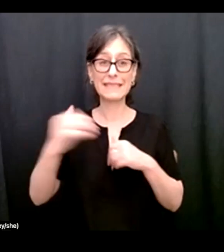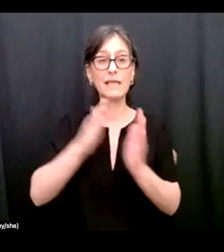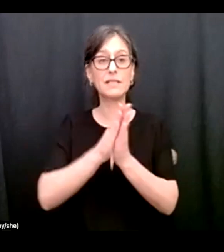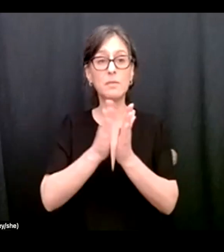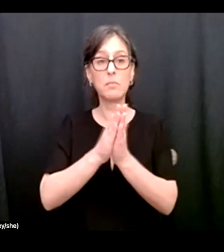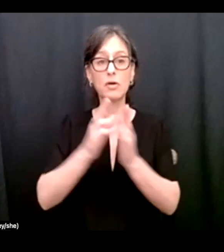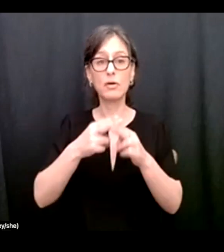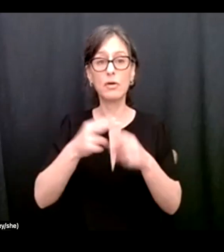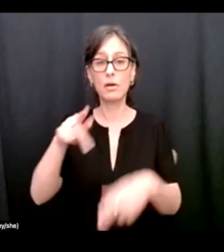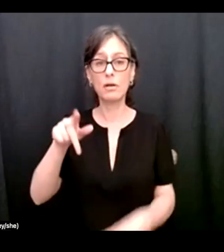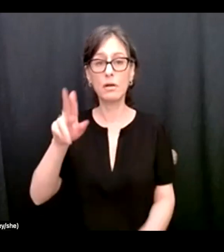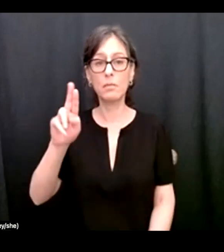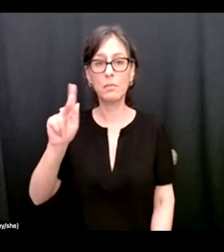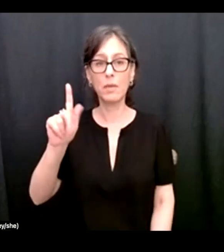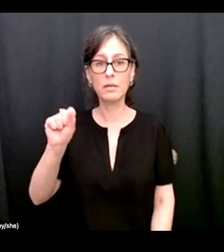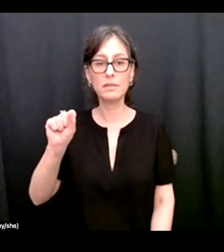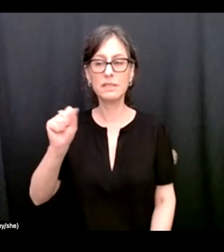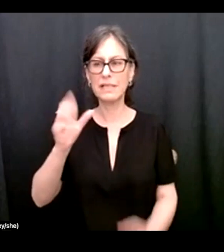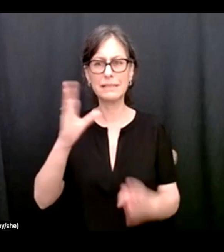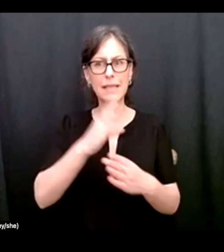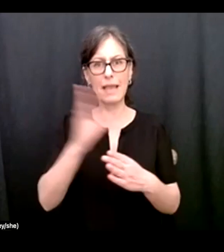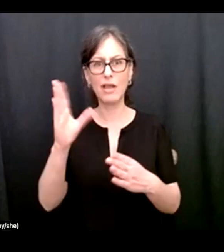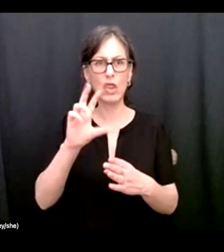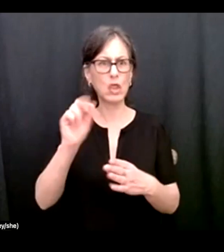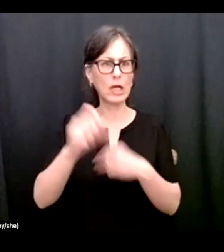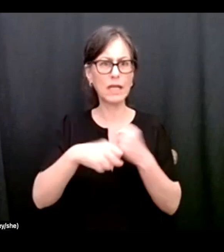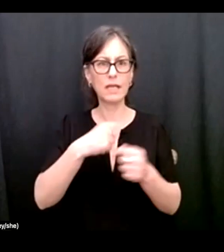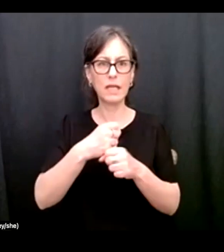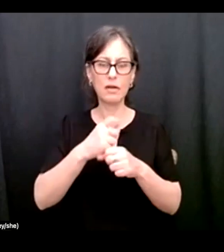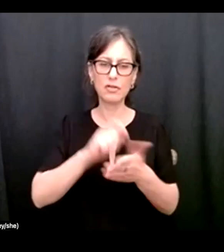it spans like 30 years of poetry or writing or something, but within this poem,